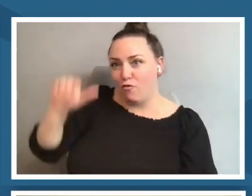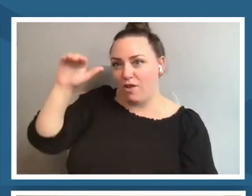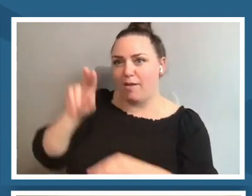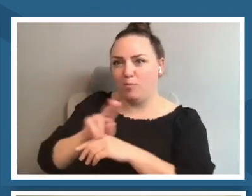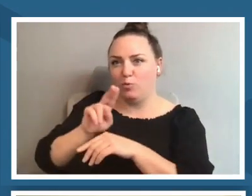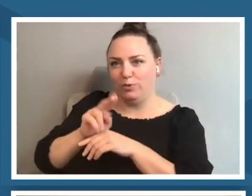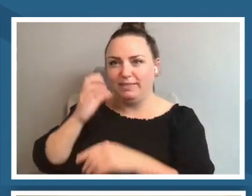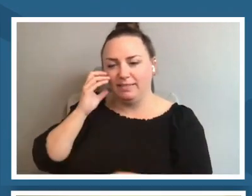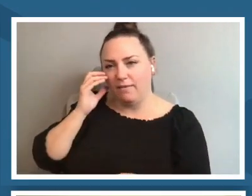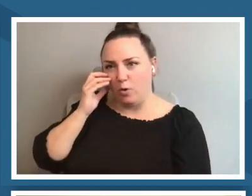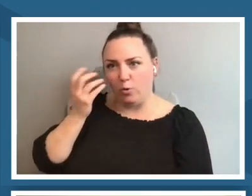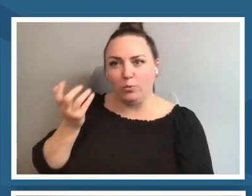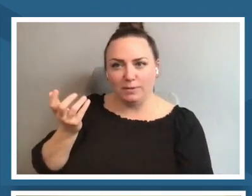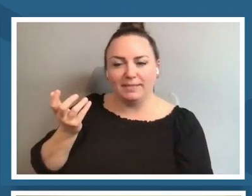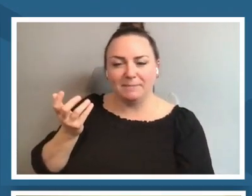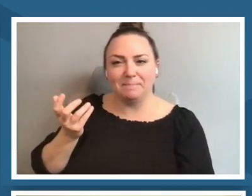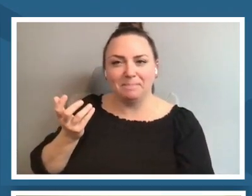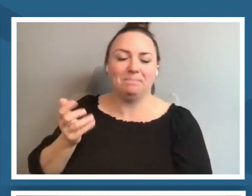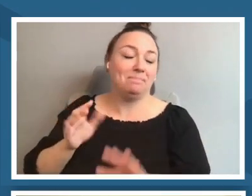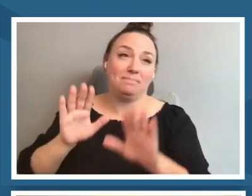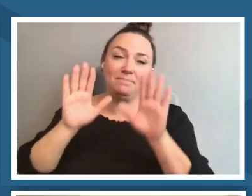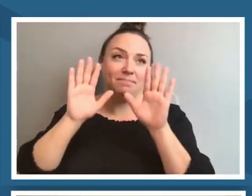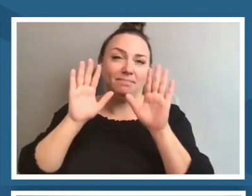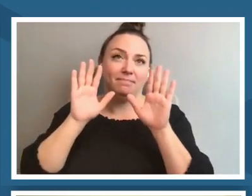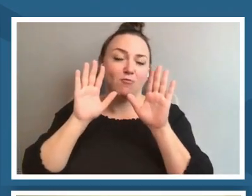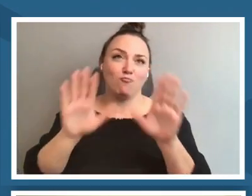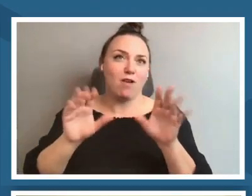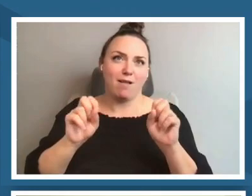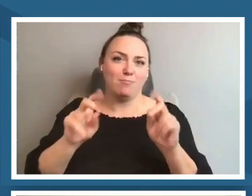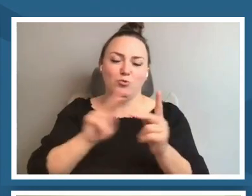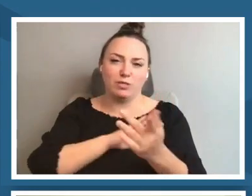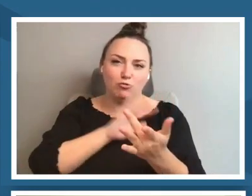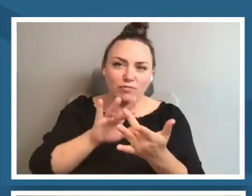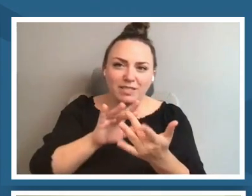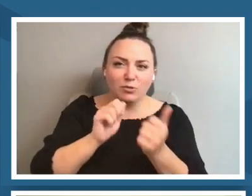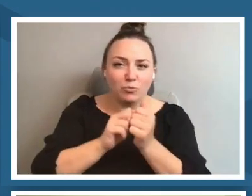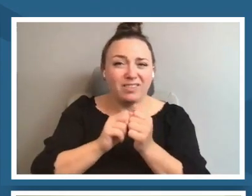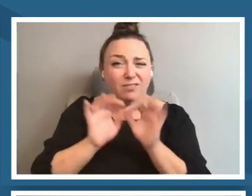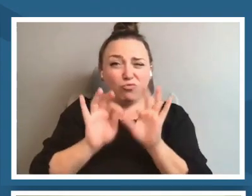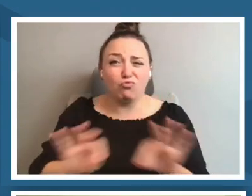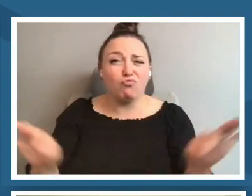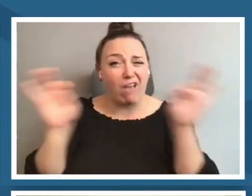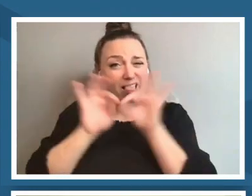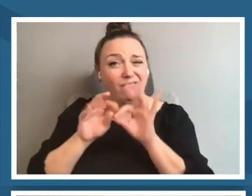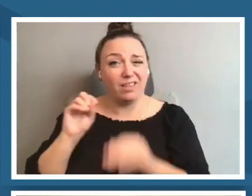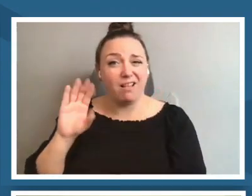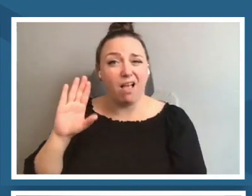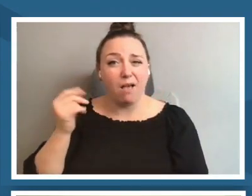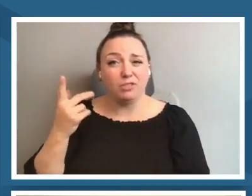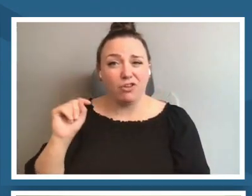it's it's a great opportunity to reach them with the very relevant object um